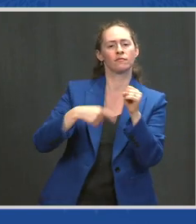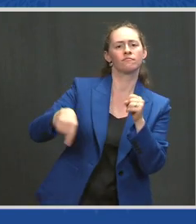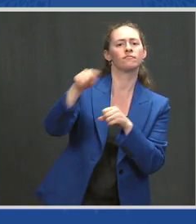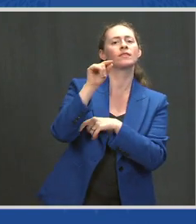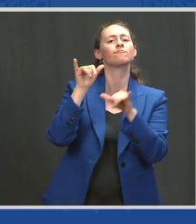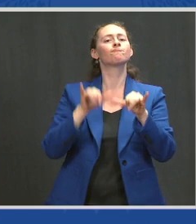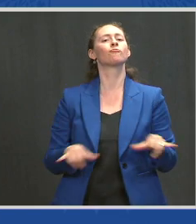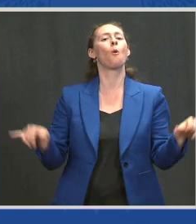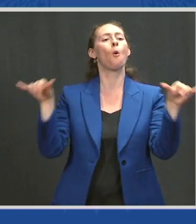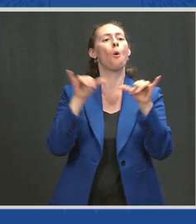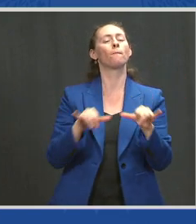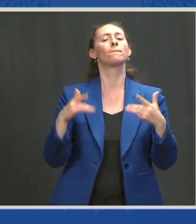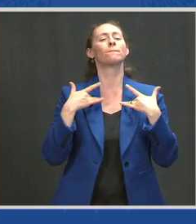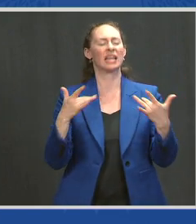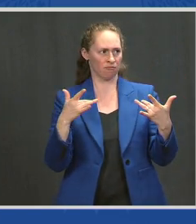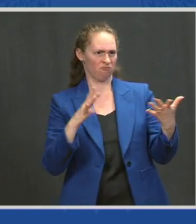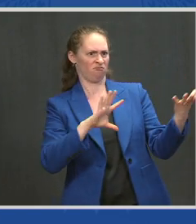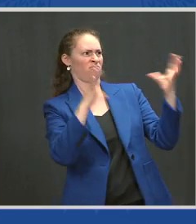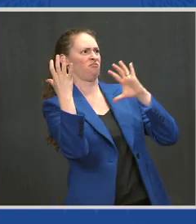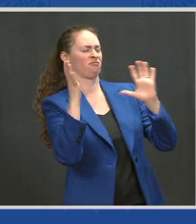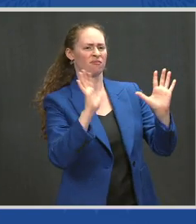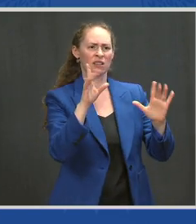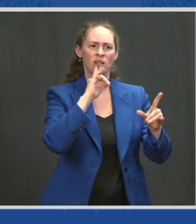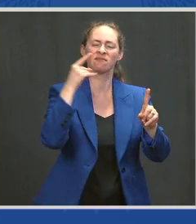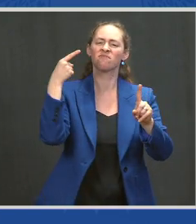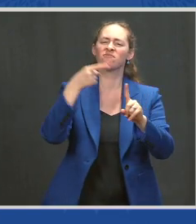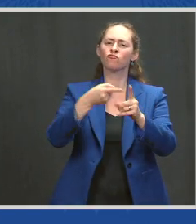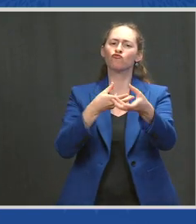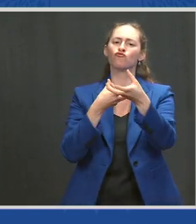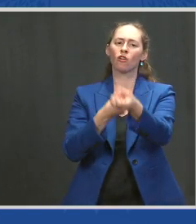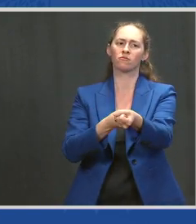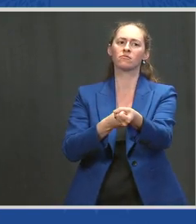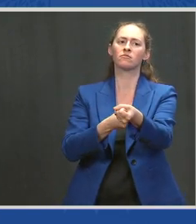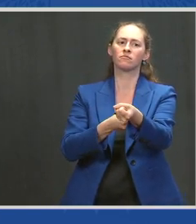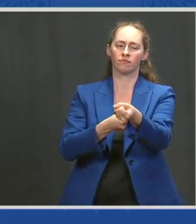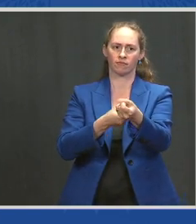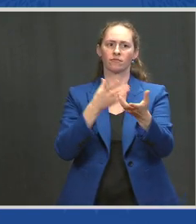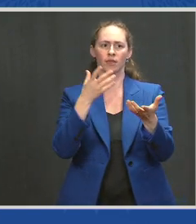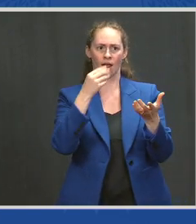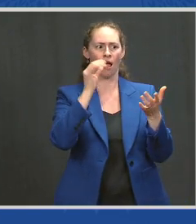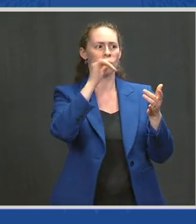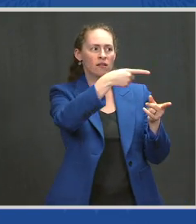It's about trust. It's about their ability to influence other nations in a positive way.